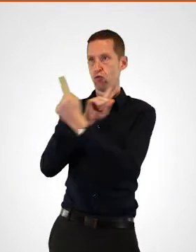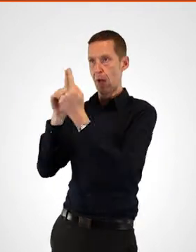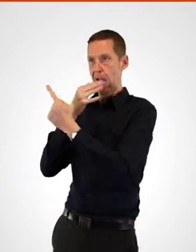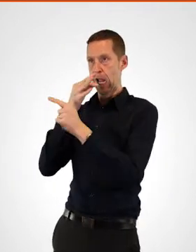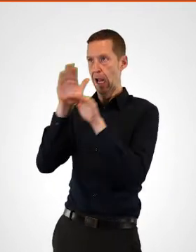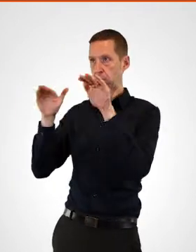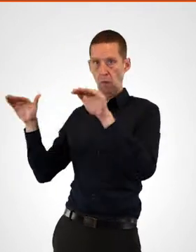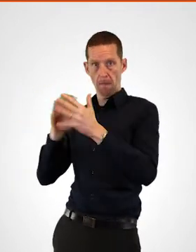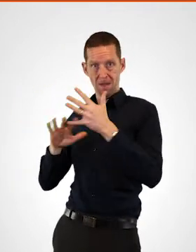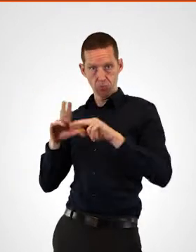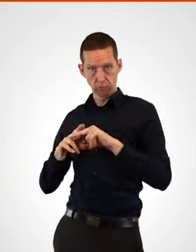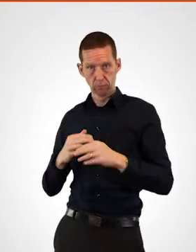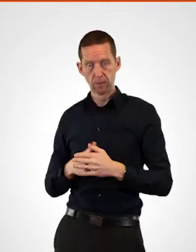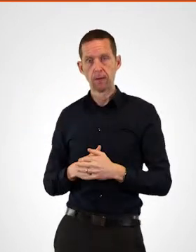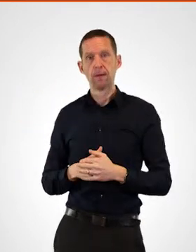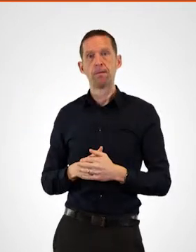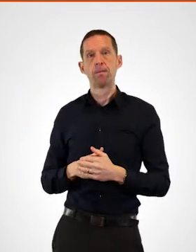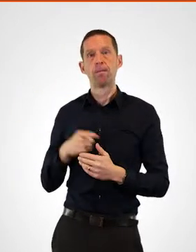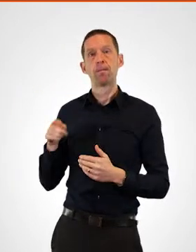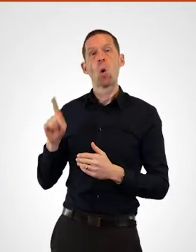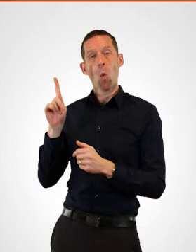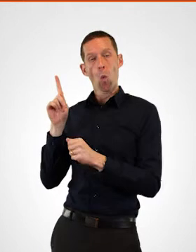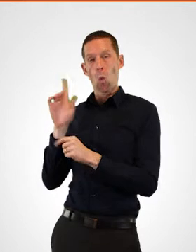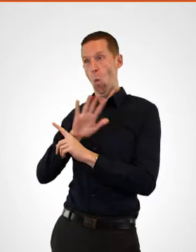and this at the time was virtually all of the children in the sample -